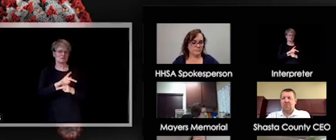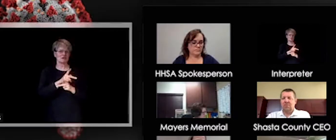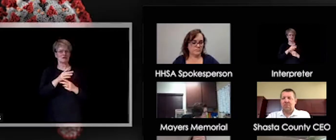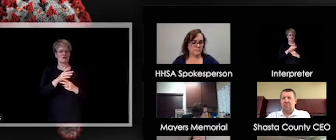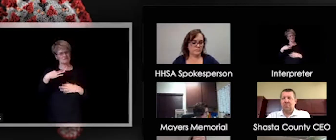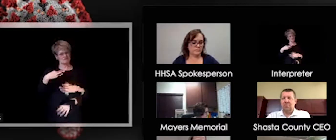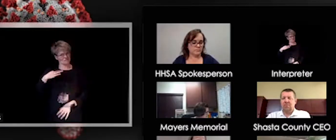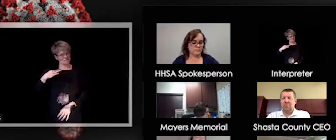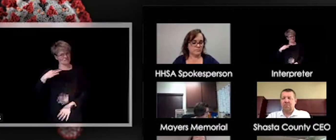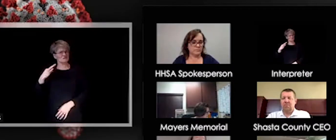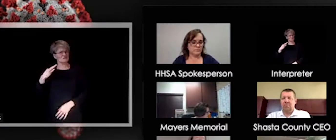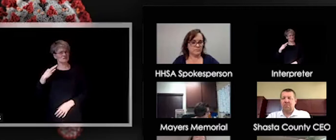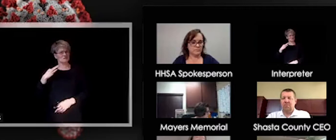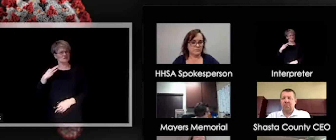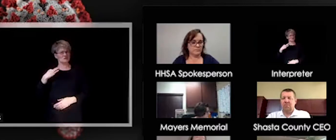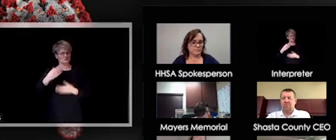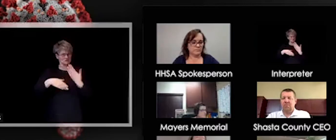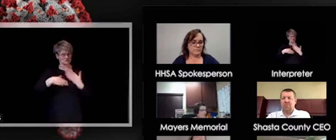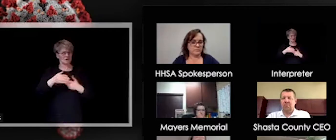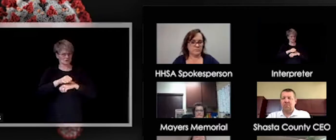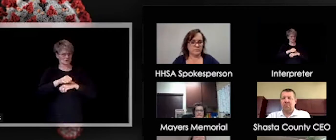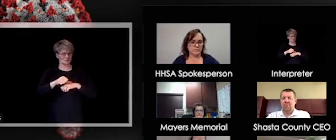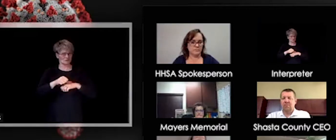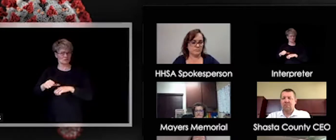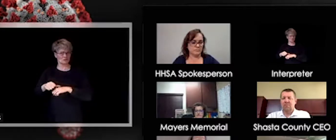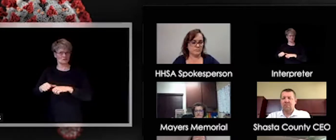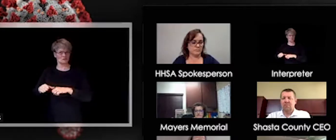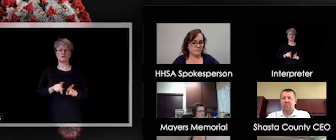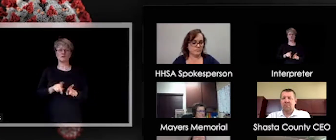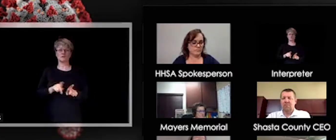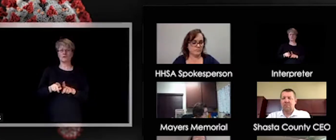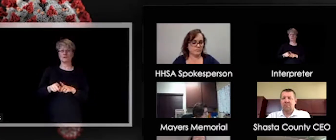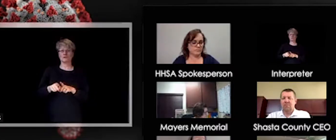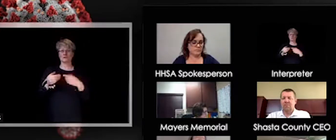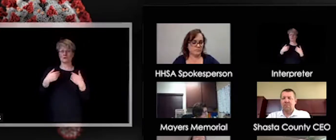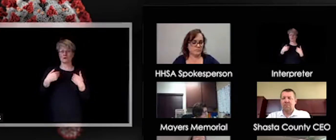precautions. Screening is out in front of the hospital. So, I just wanted to thank you